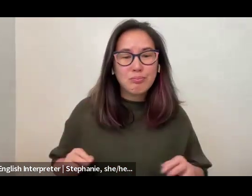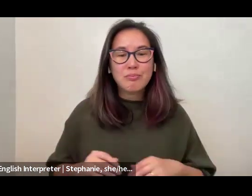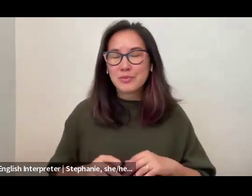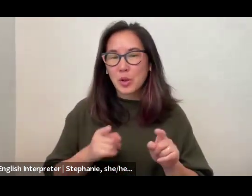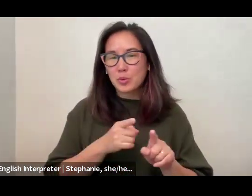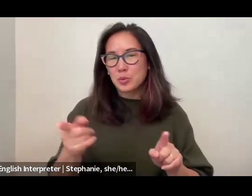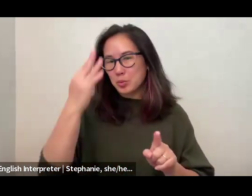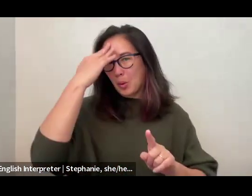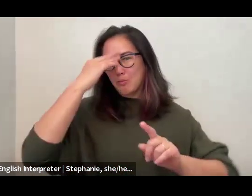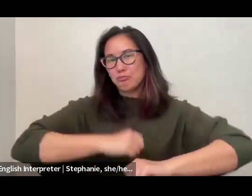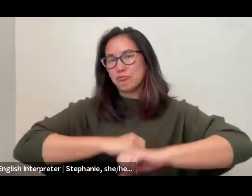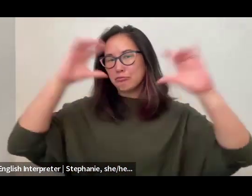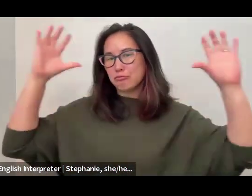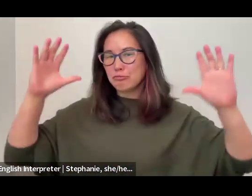to expect and how to follow along.